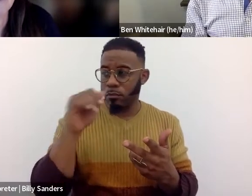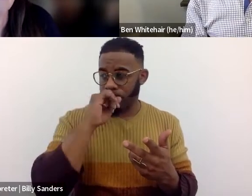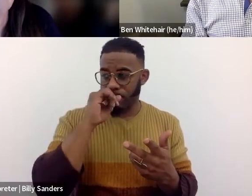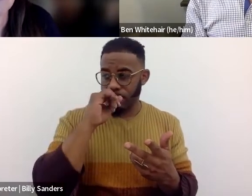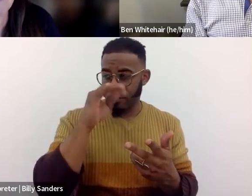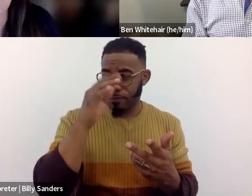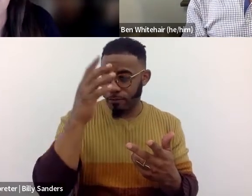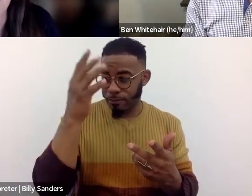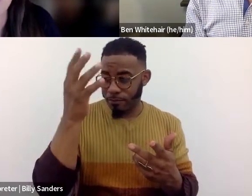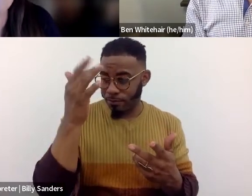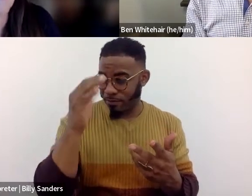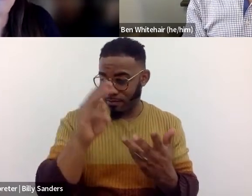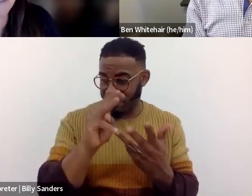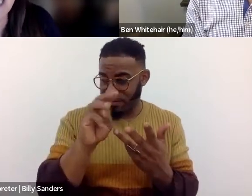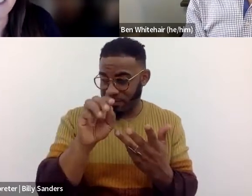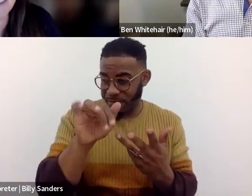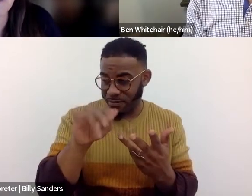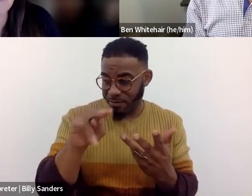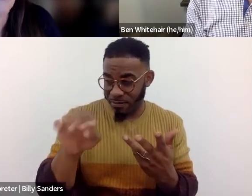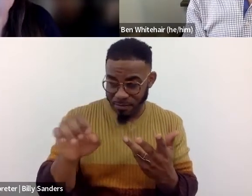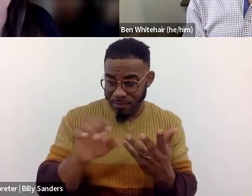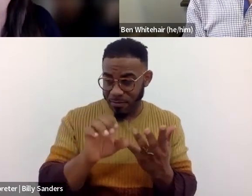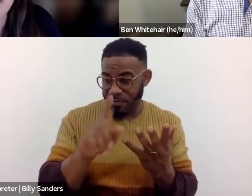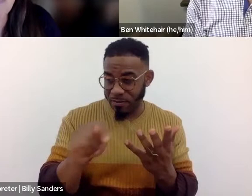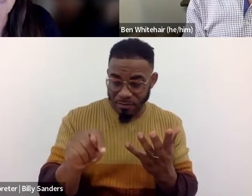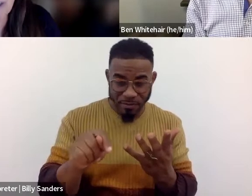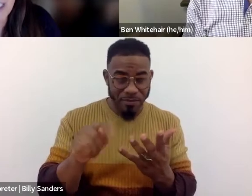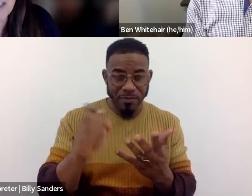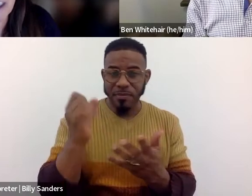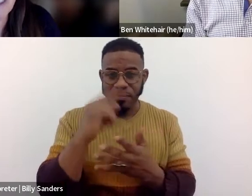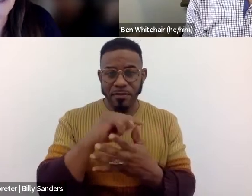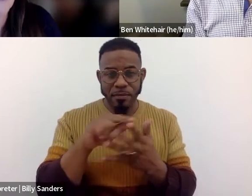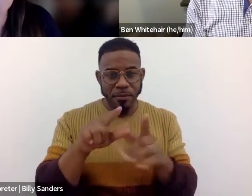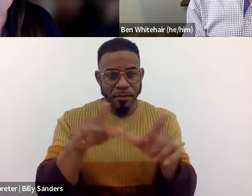I wanna say Maine, Connecticut, many locations,